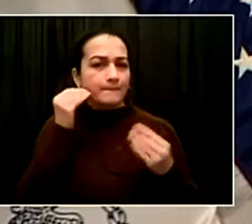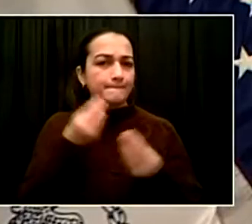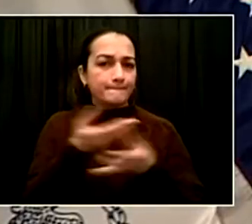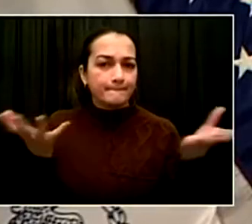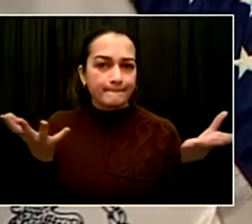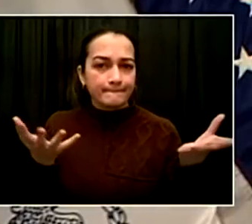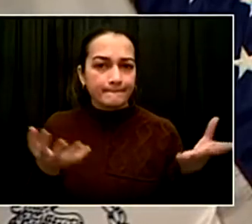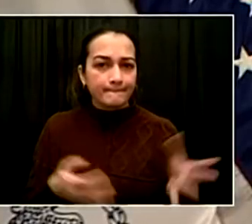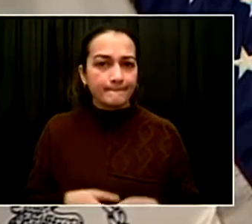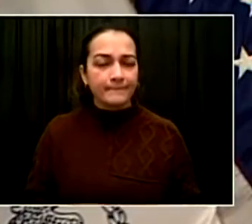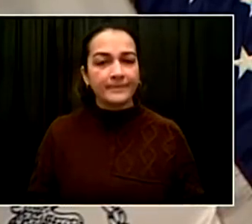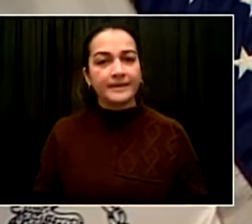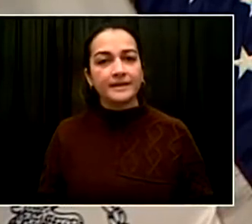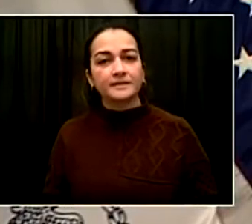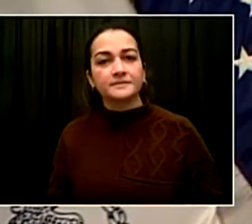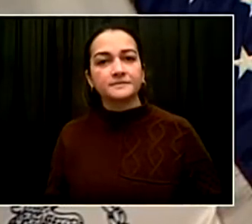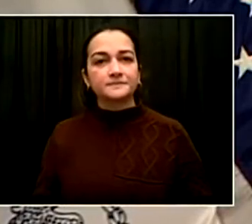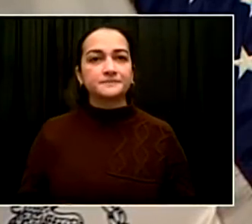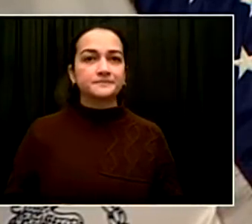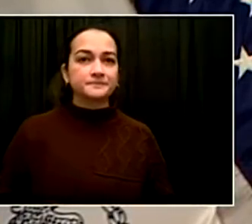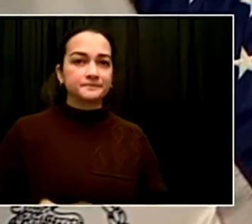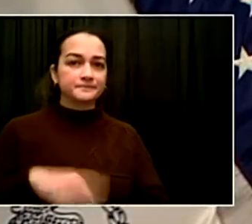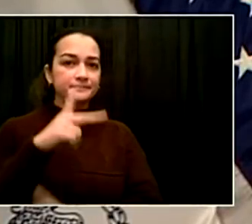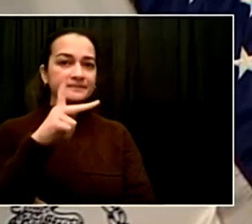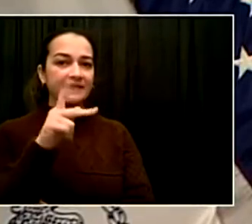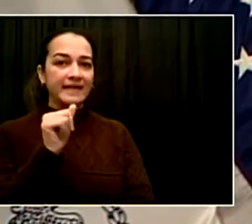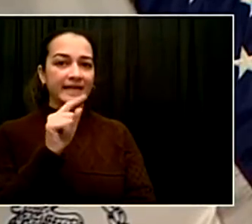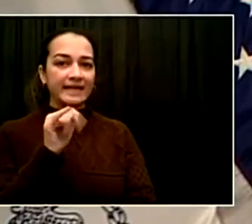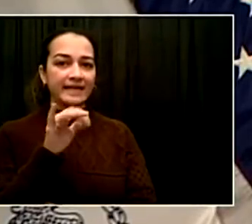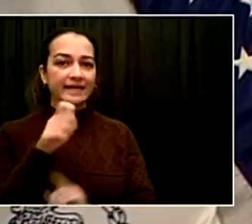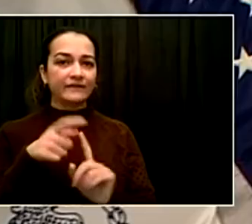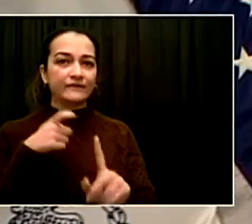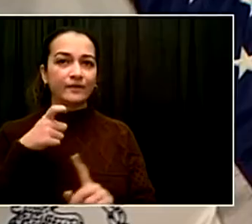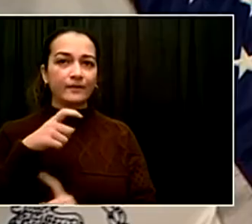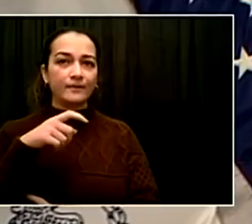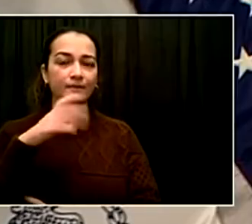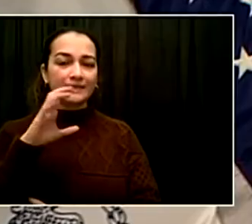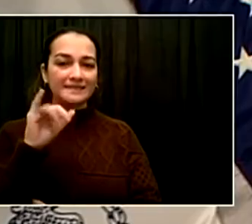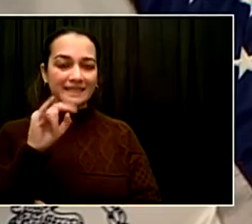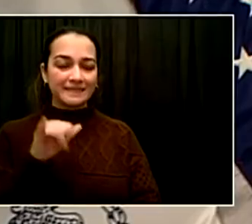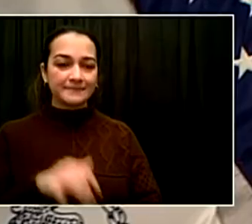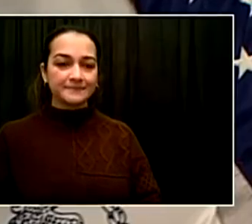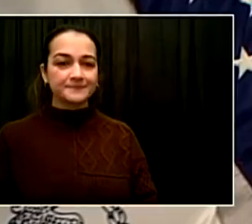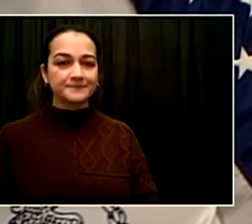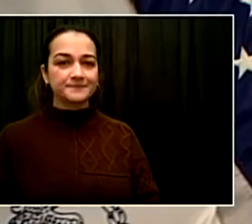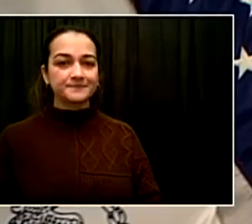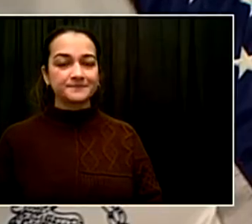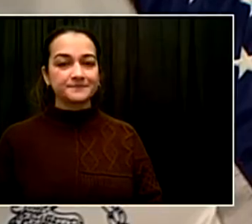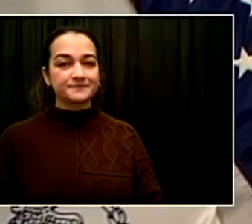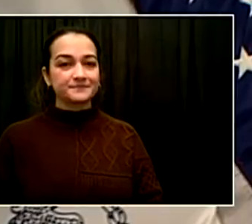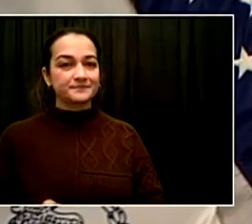AND WE ARE WORKING WITH FAITH- BASED ORGANIZATIONS. THAT'S THE CORE OF EVERYTHING WE ARE DOING. WE HAVE BEEN IN CONVERSATIONS WITH THE STATE. THEY ASKED HOW THEY CAN SUPPORT.